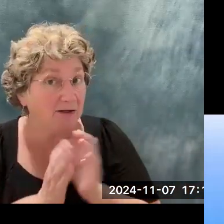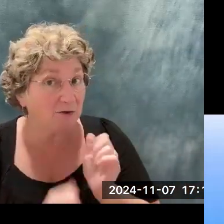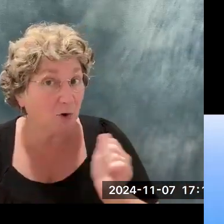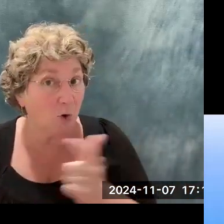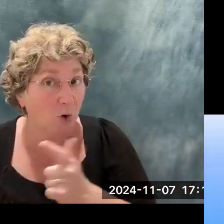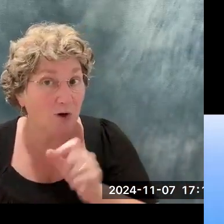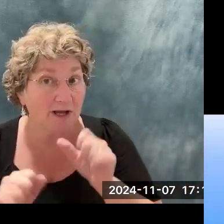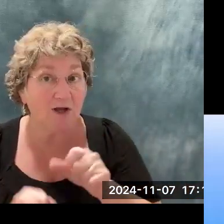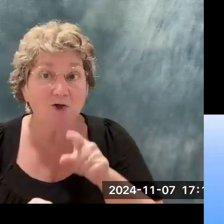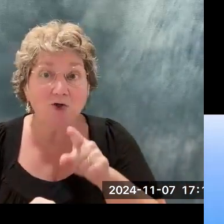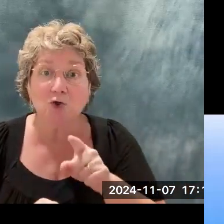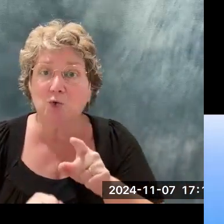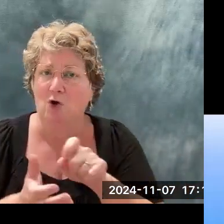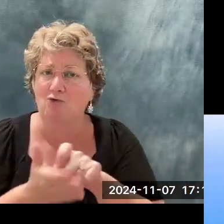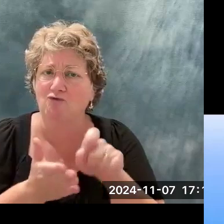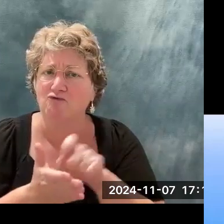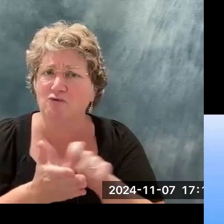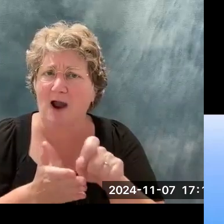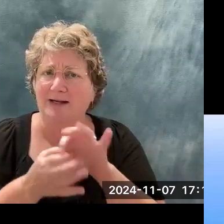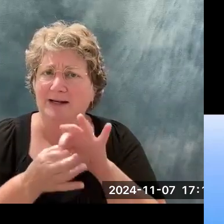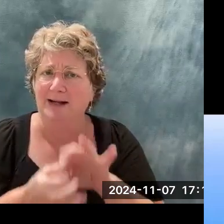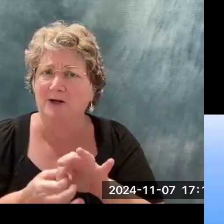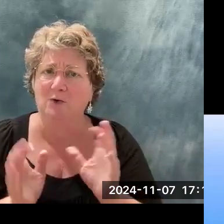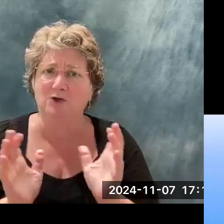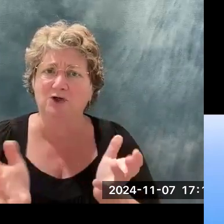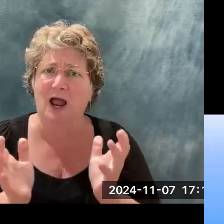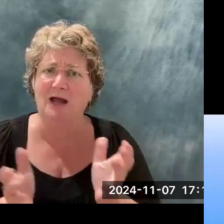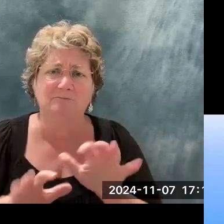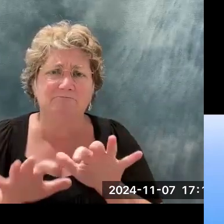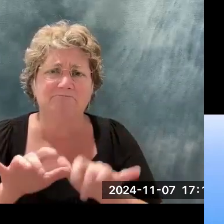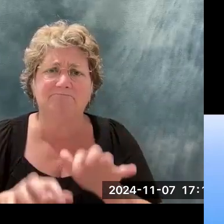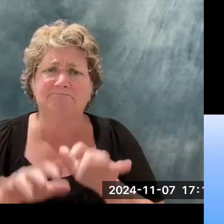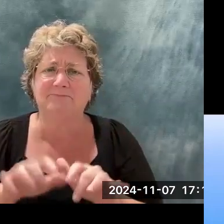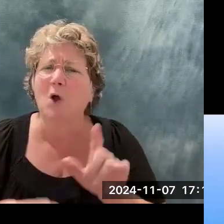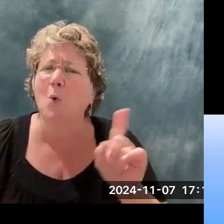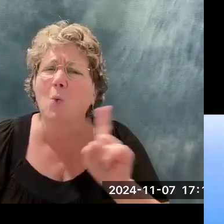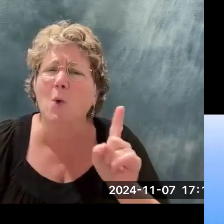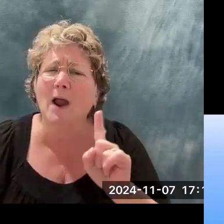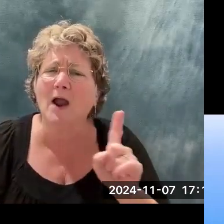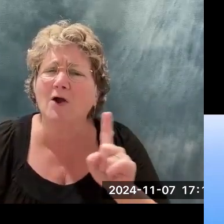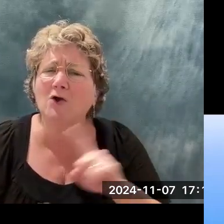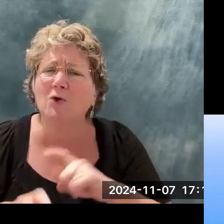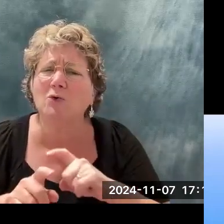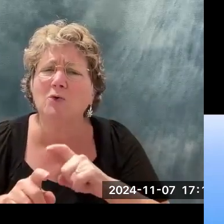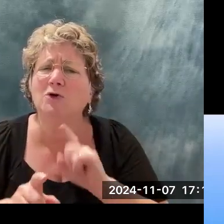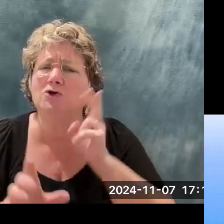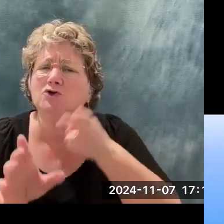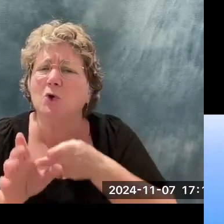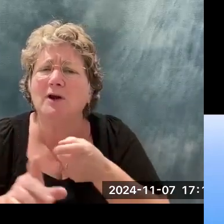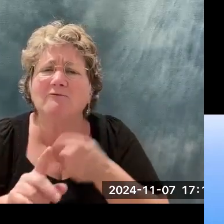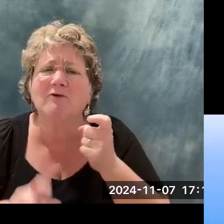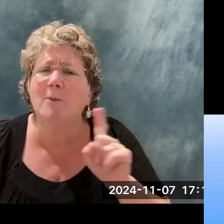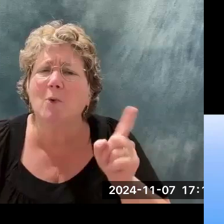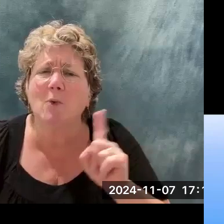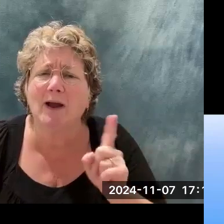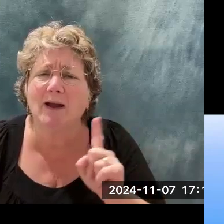write in the chat where you all are joining from, just because it would be interesting to see where we have folks joining from, and